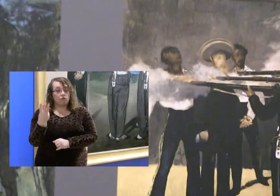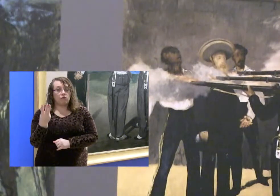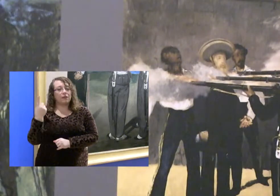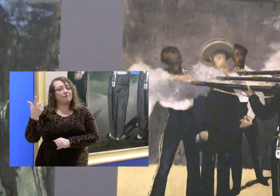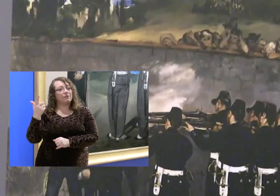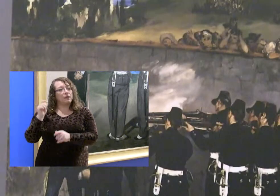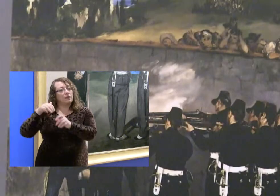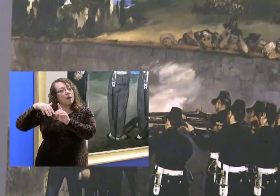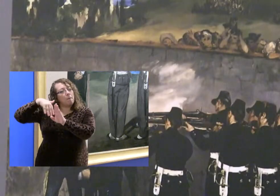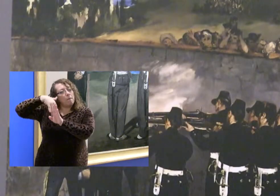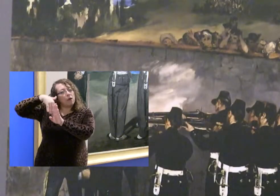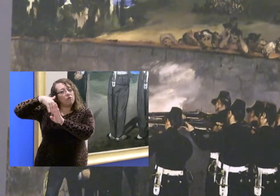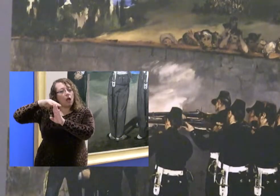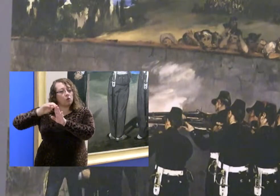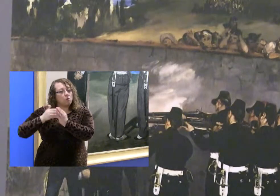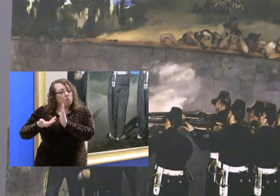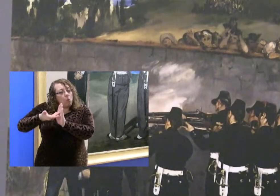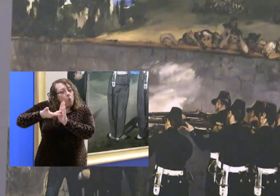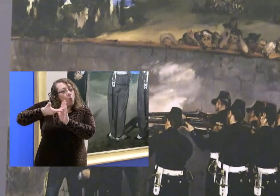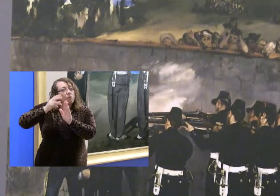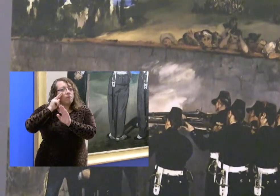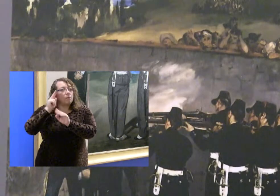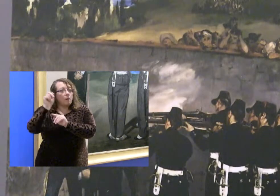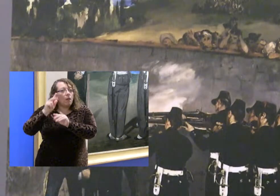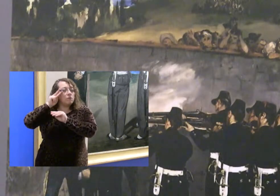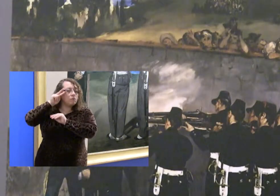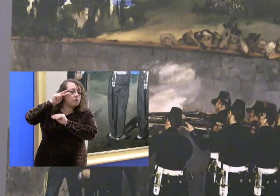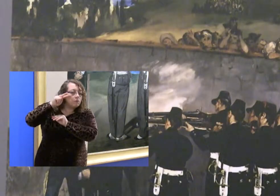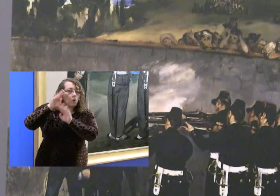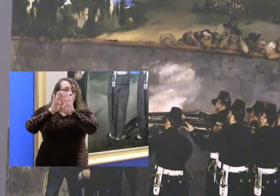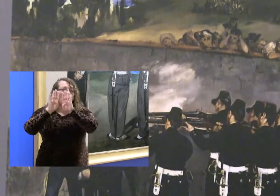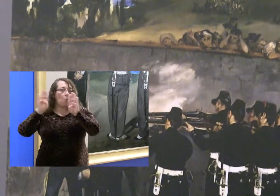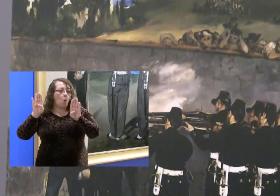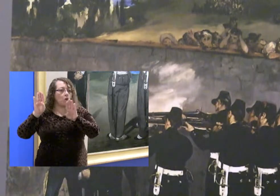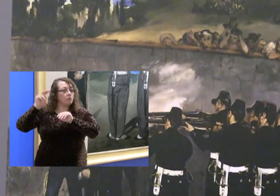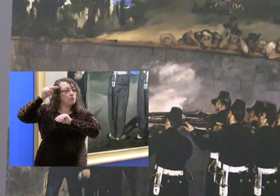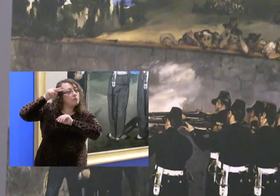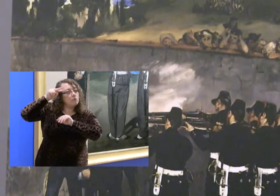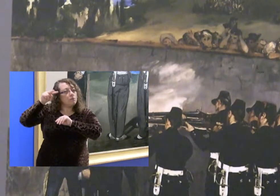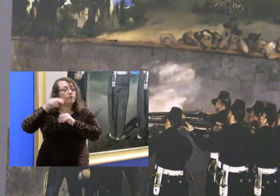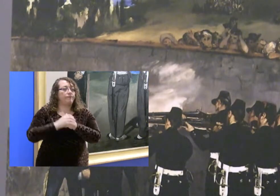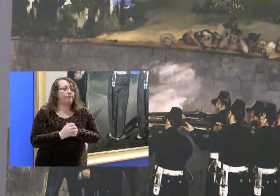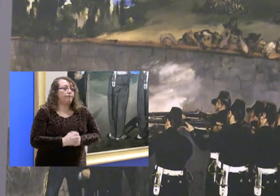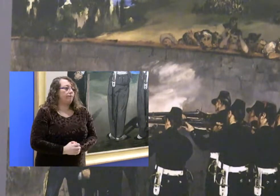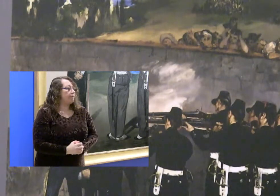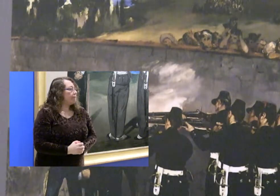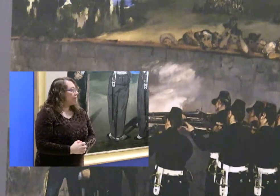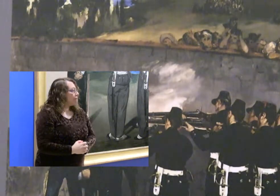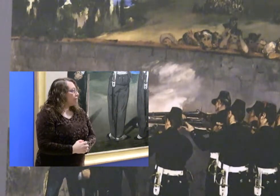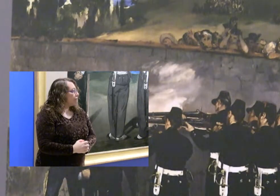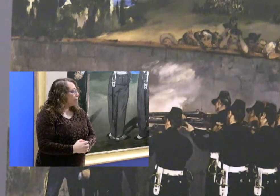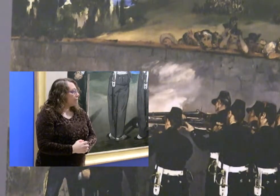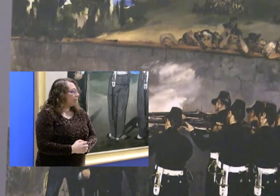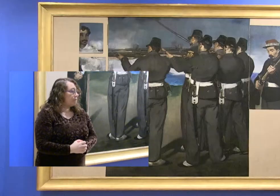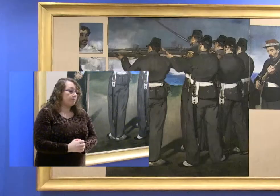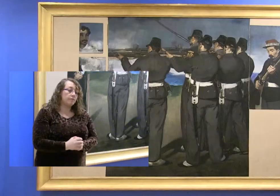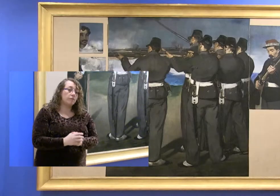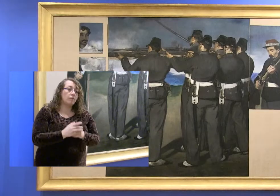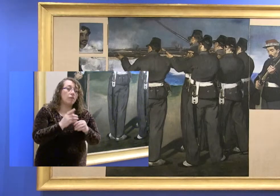with a mud wall and observers. The National Gallery's version